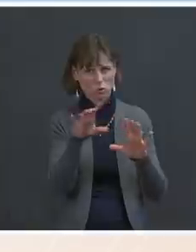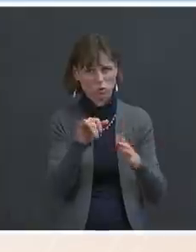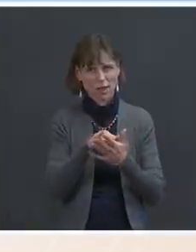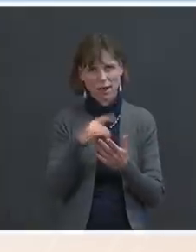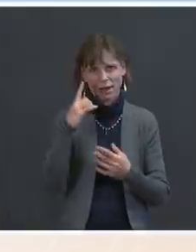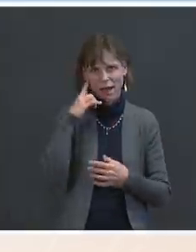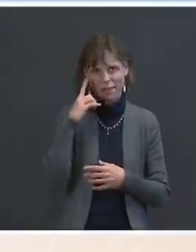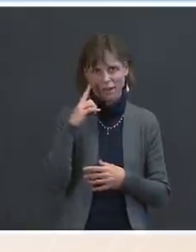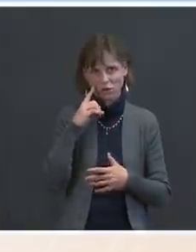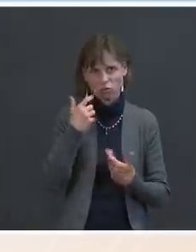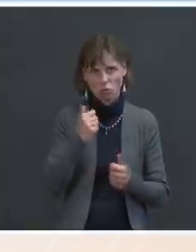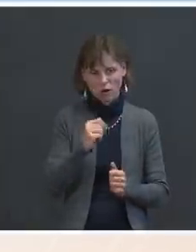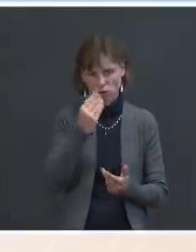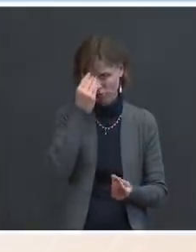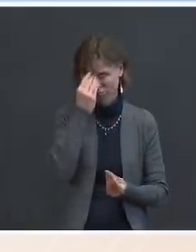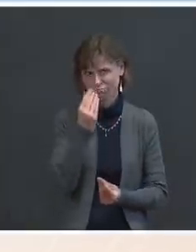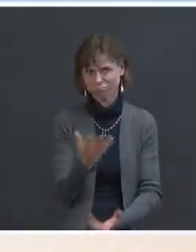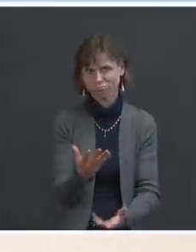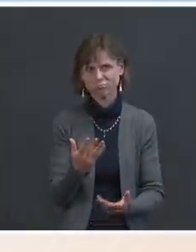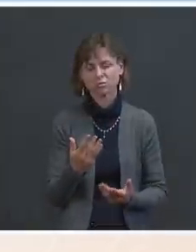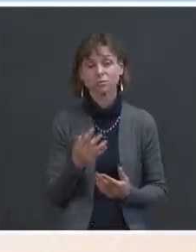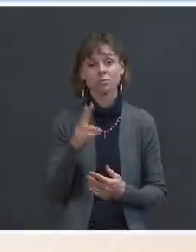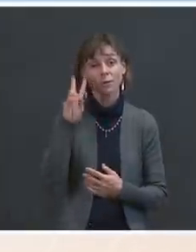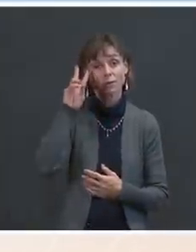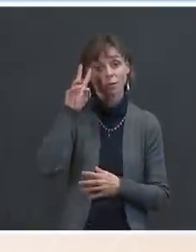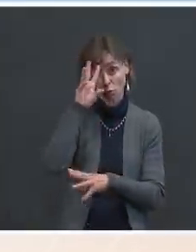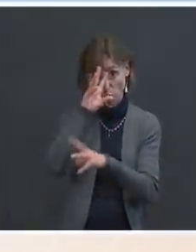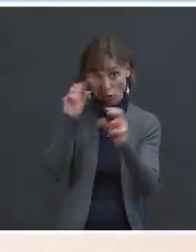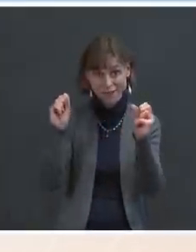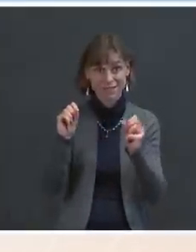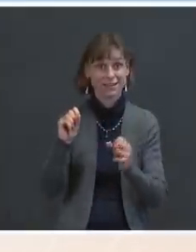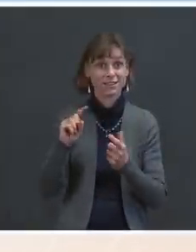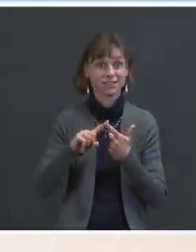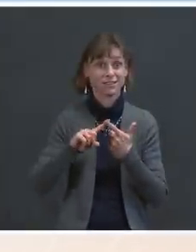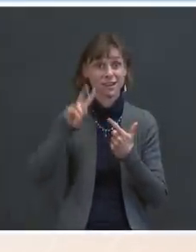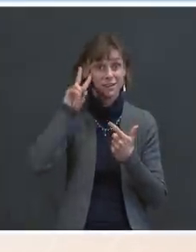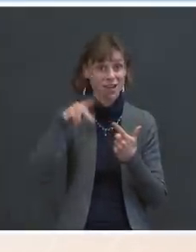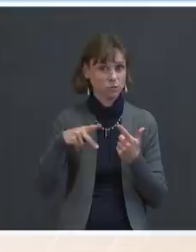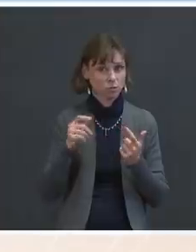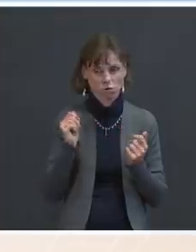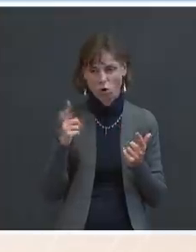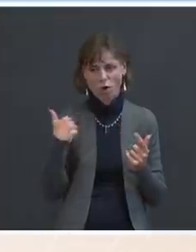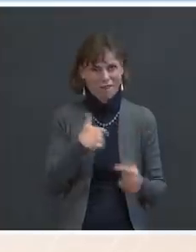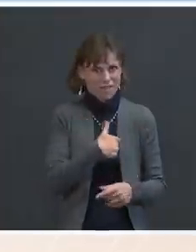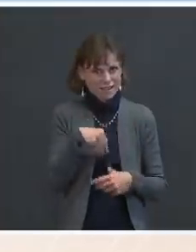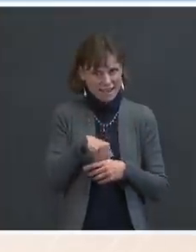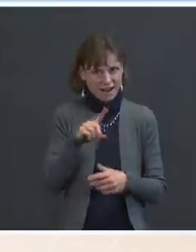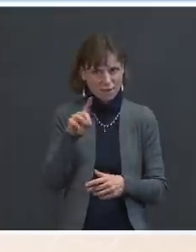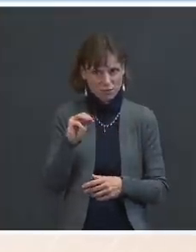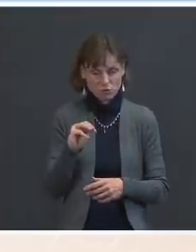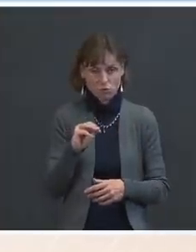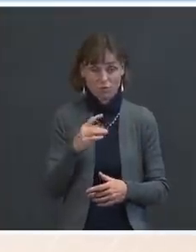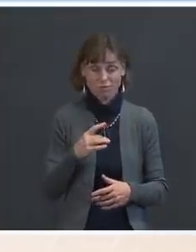that the President, the Vice President, and all of us in the administration believe it's important to take a moment to --